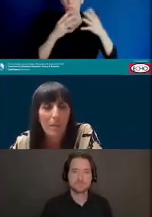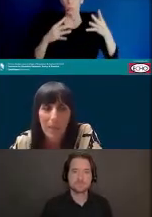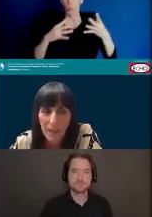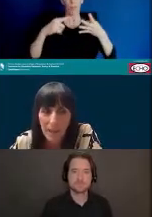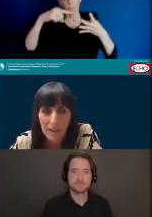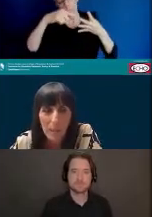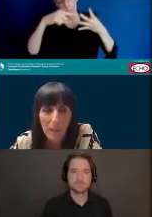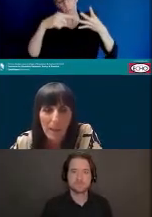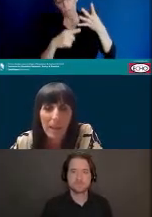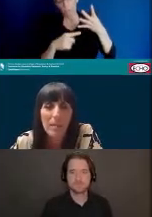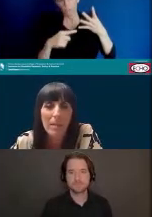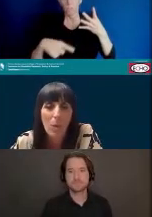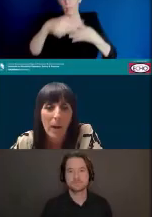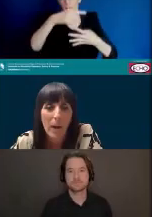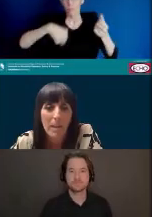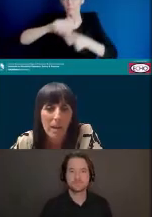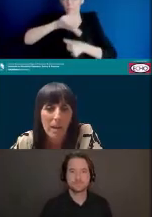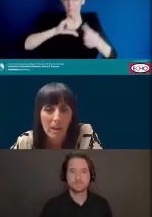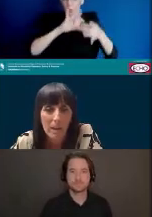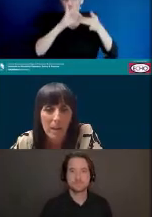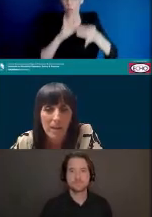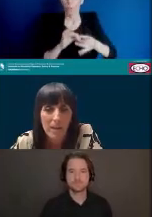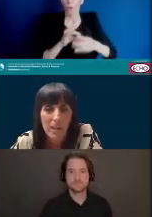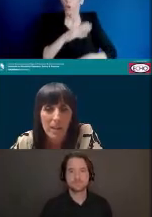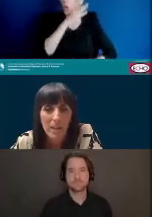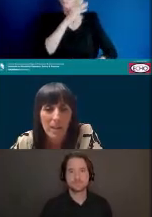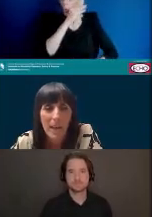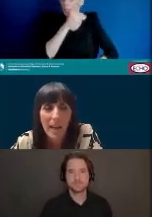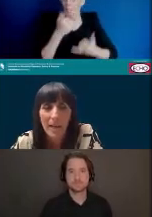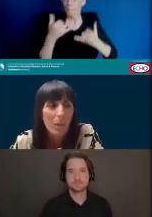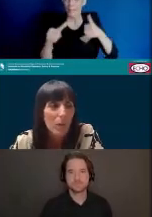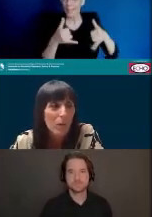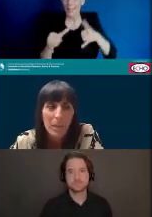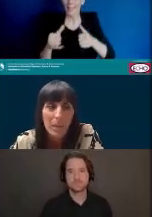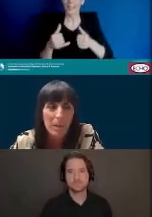Pretend. Play requires cognitive skills, and movement really